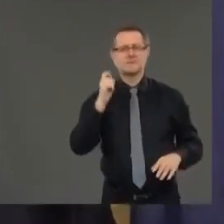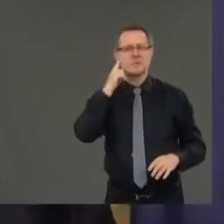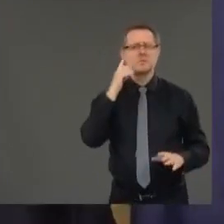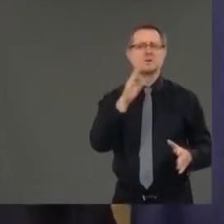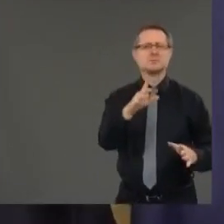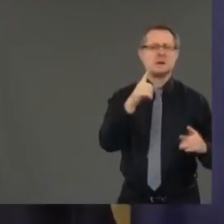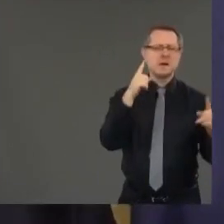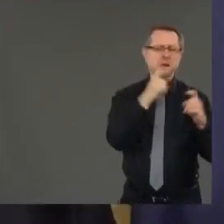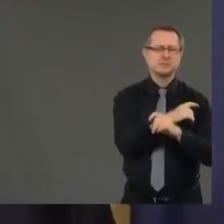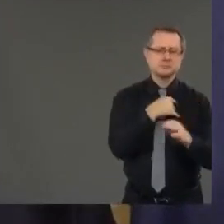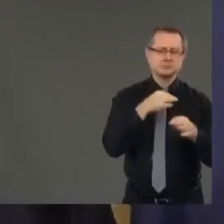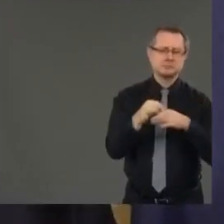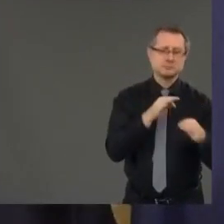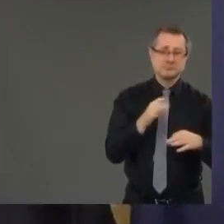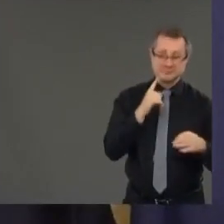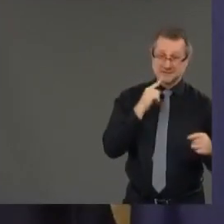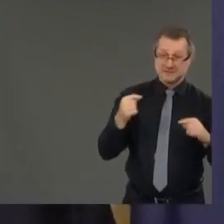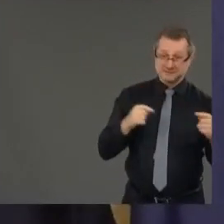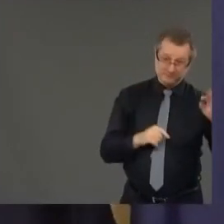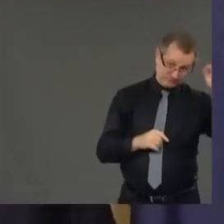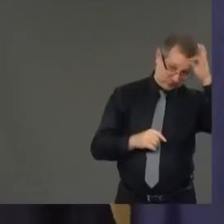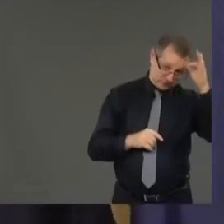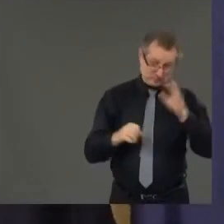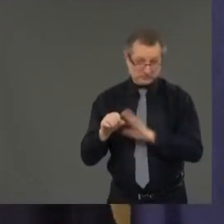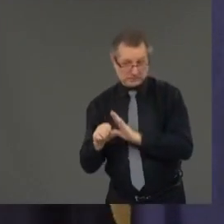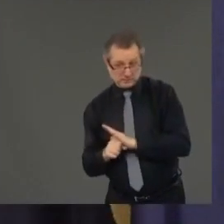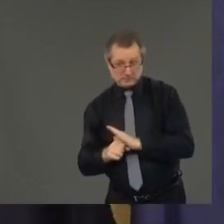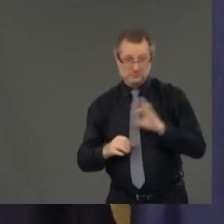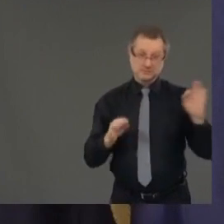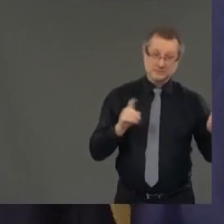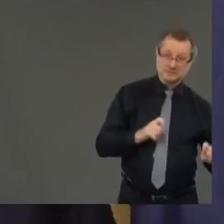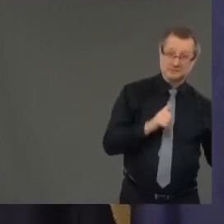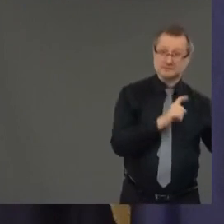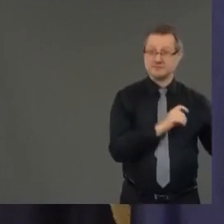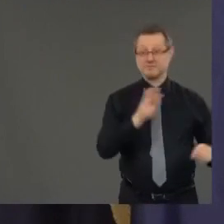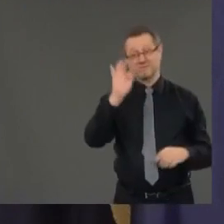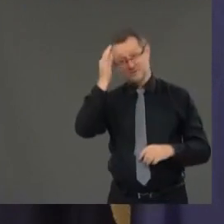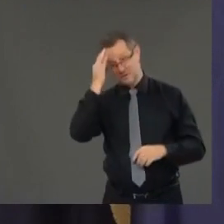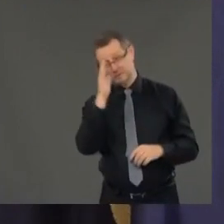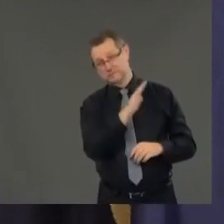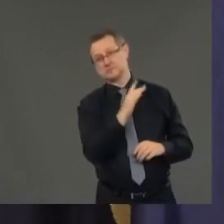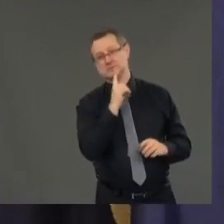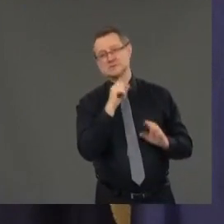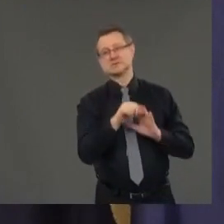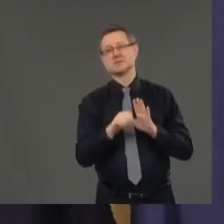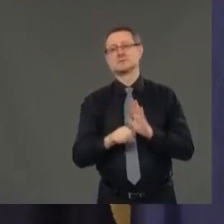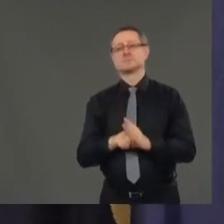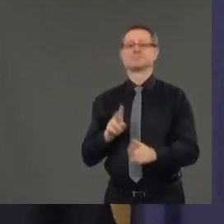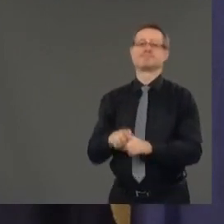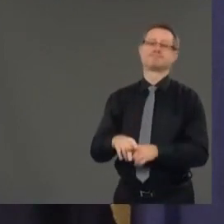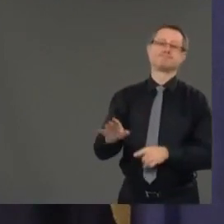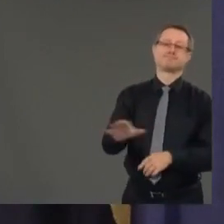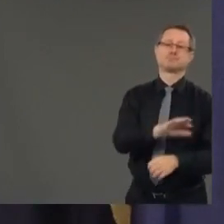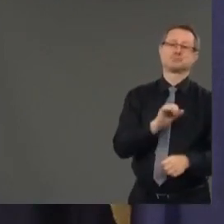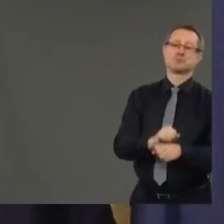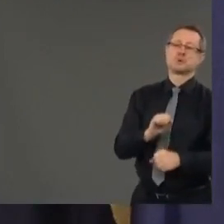YOU HAVE THOSE LABS AND YOU SEE MUCH BETTER TURN AROUND. TO MAKE IT MORE COMPLICATES,